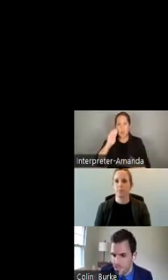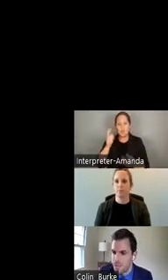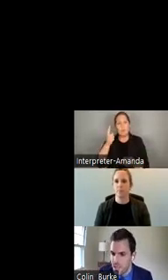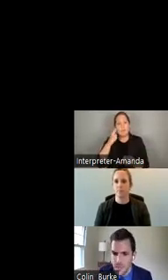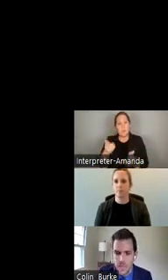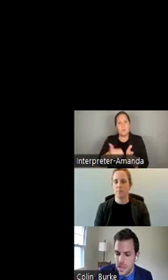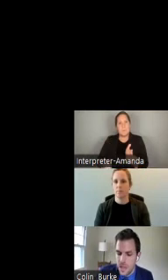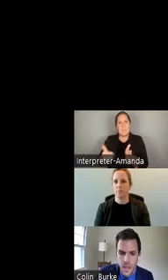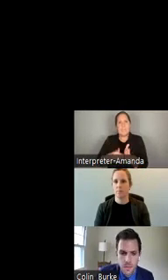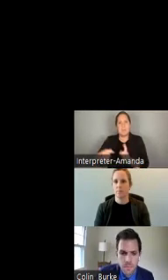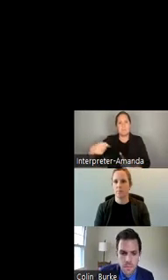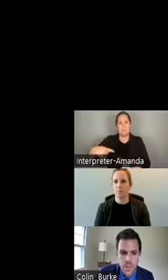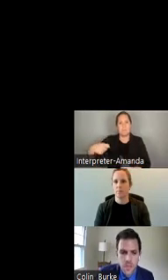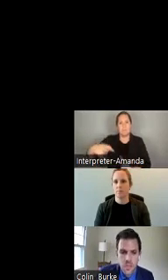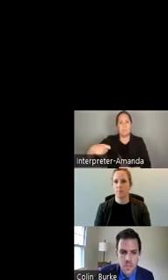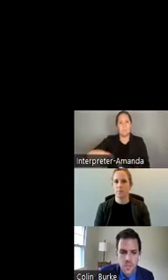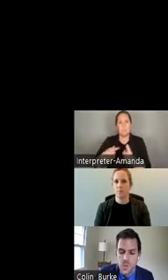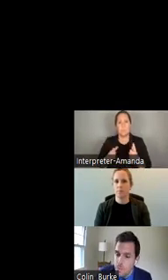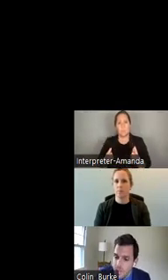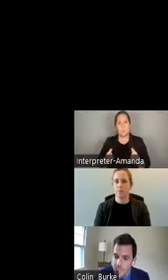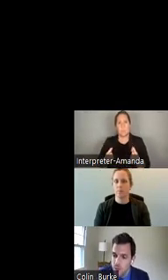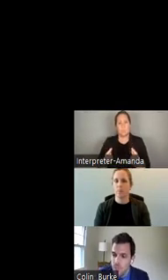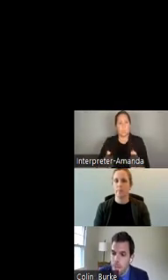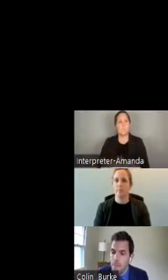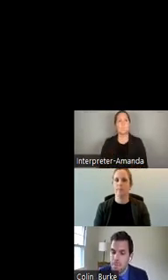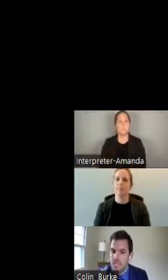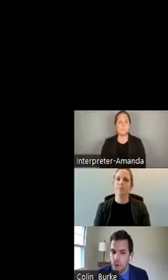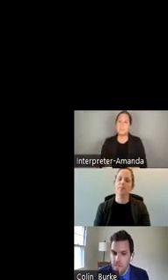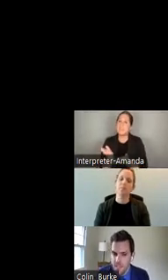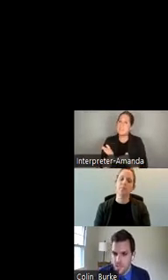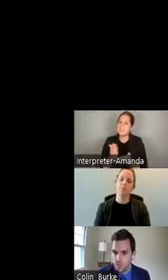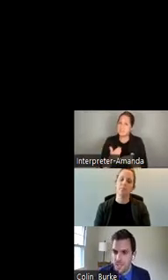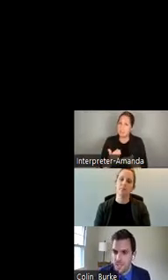stimulus um so some of the things that we thought might be driving this and the